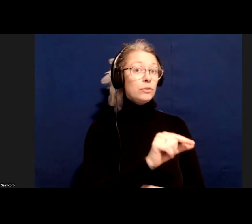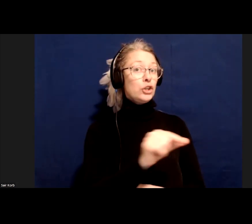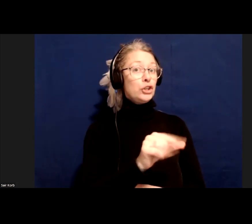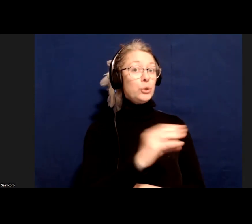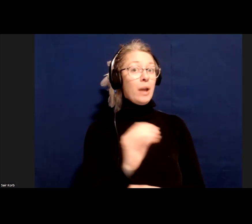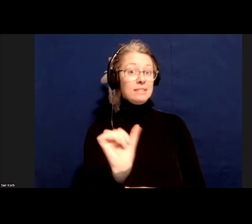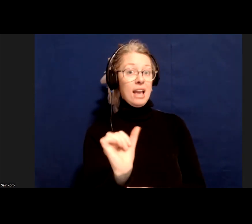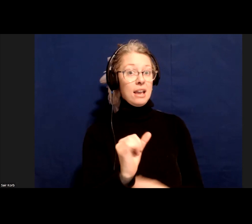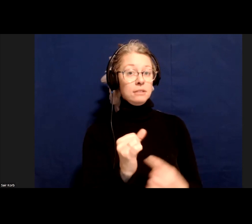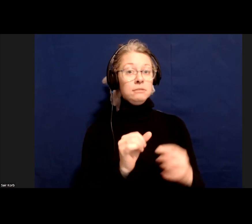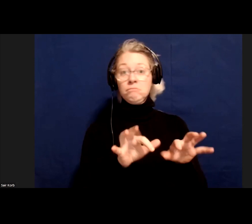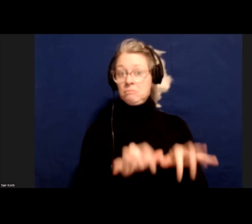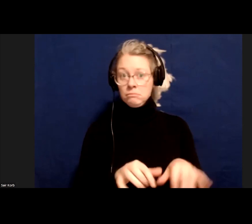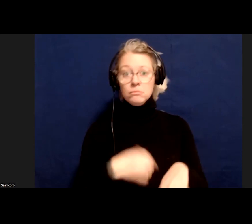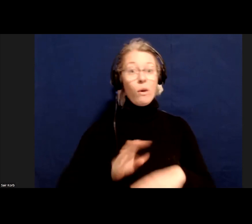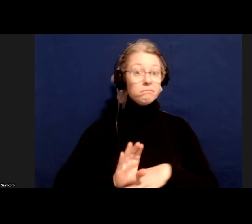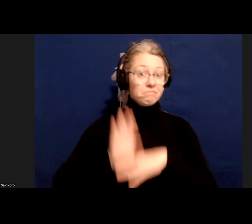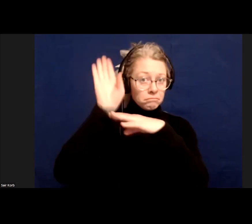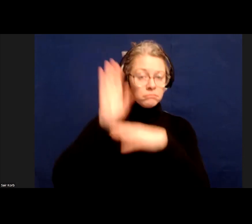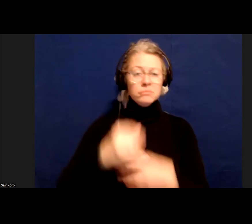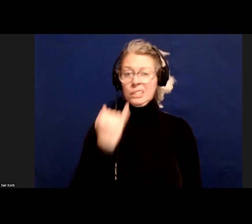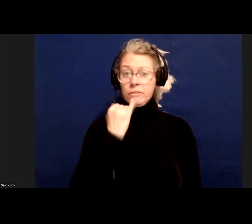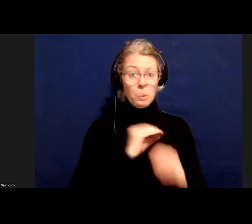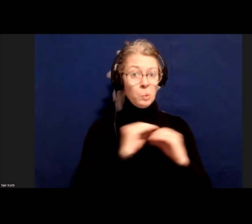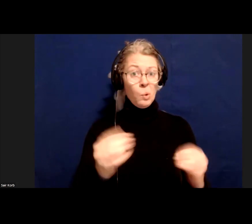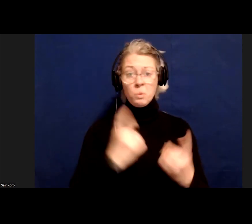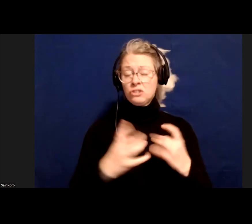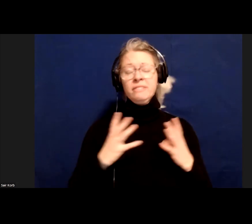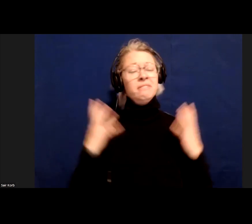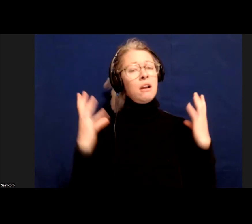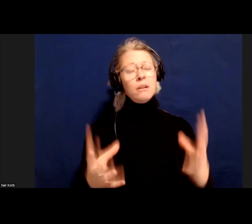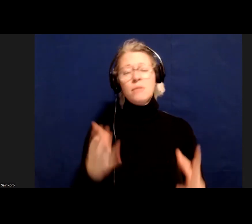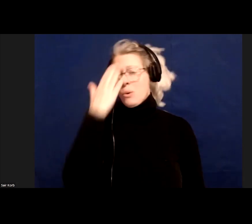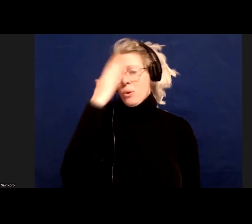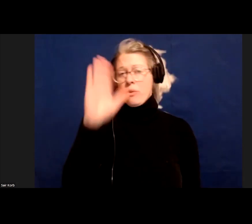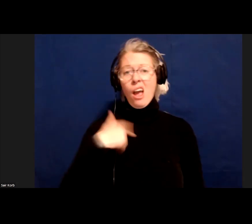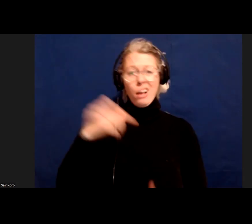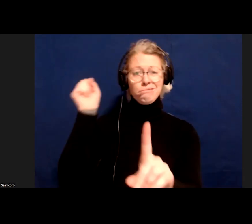any questions, that's totally fine too. I recognize there was a lot of information that